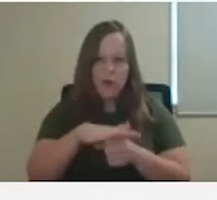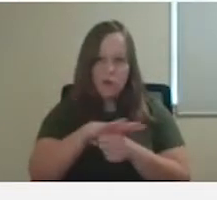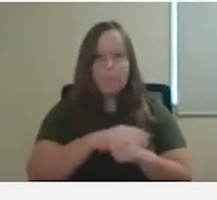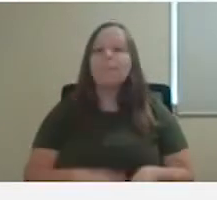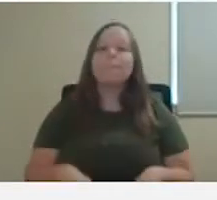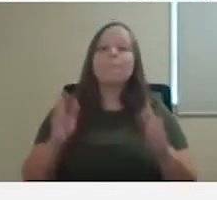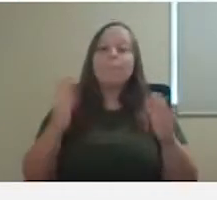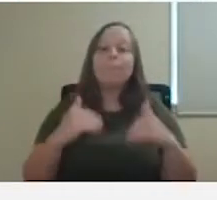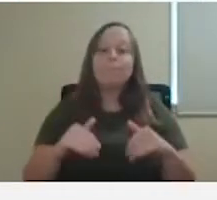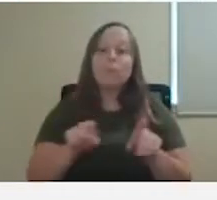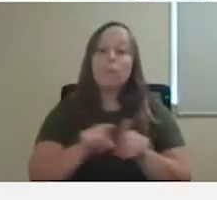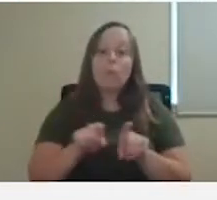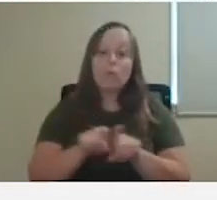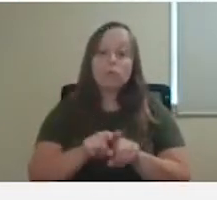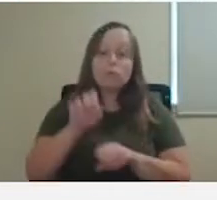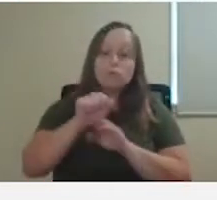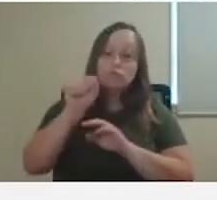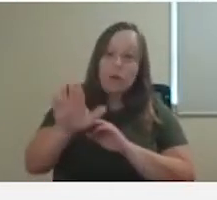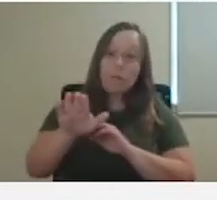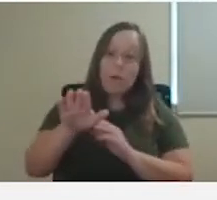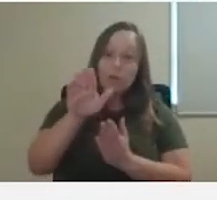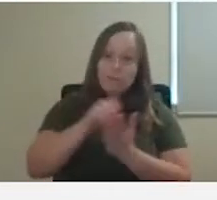And you can also drop off the completed ballot